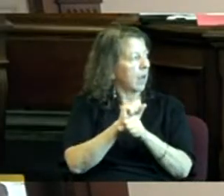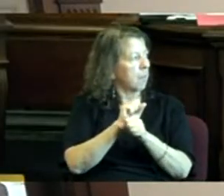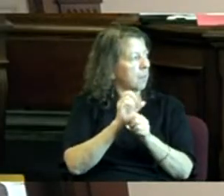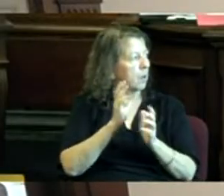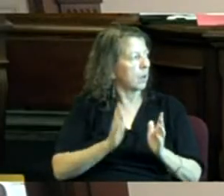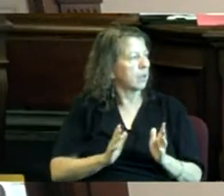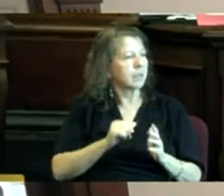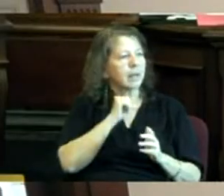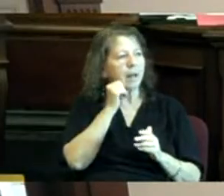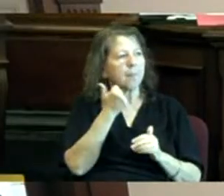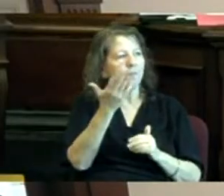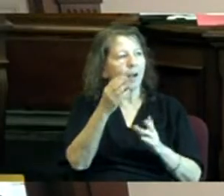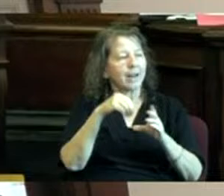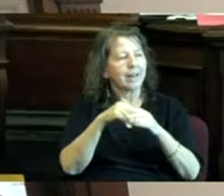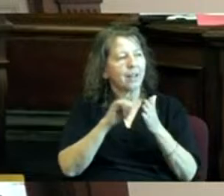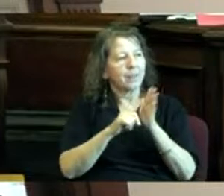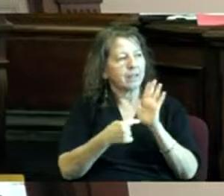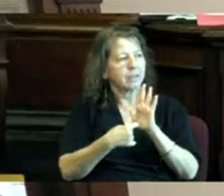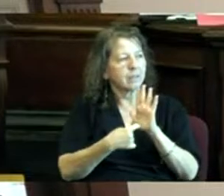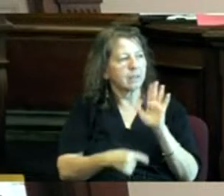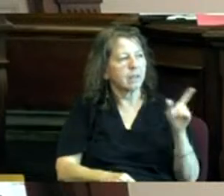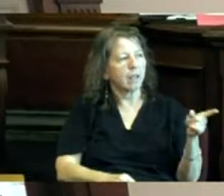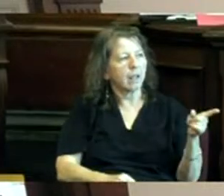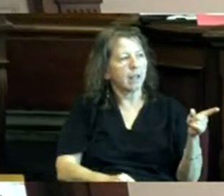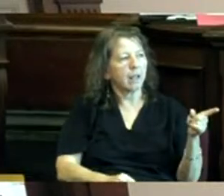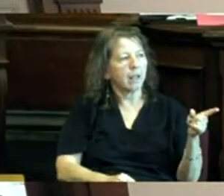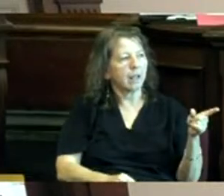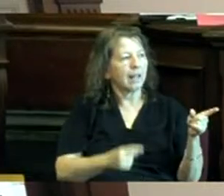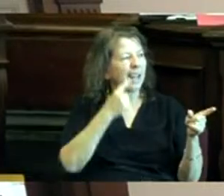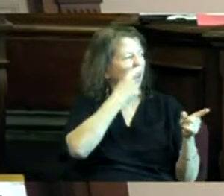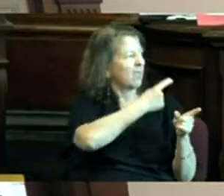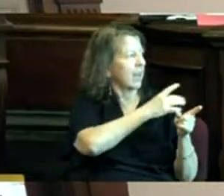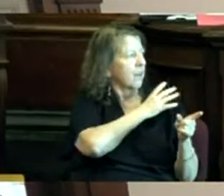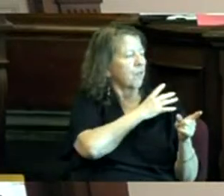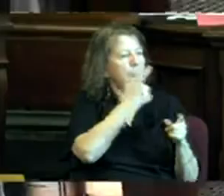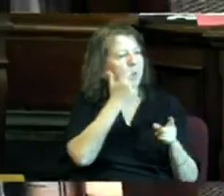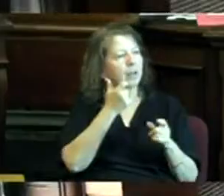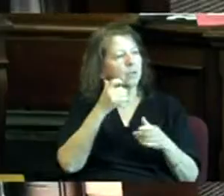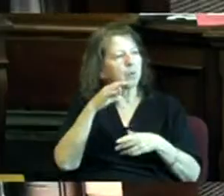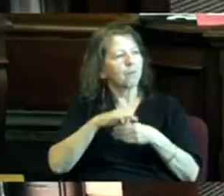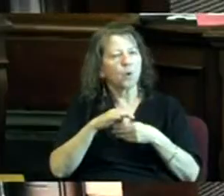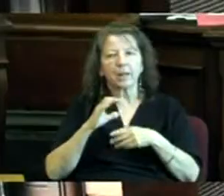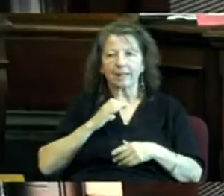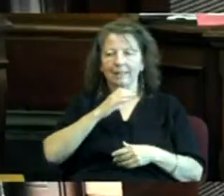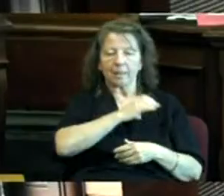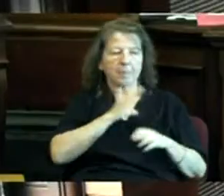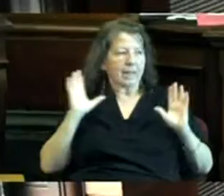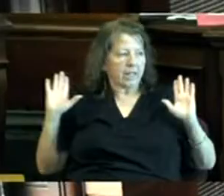disclosures. City school District employee. It's not